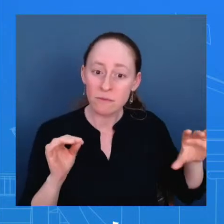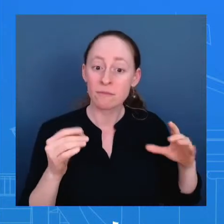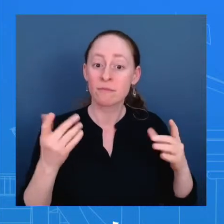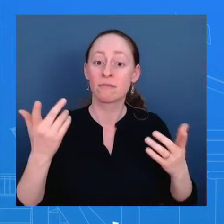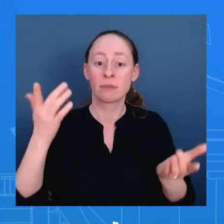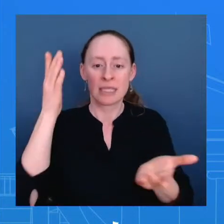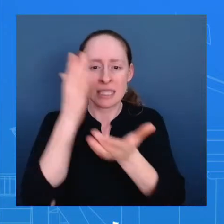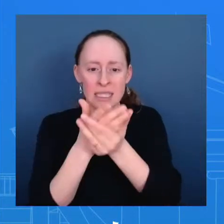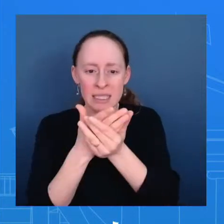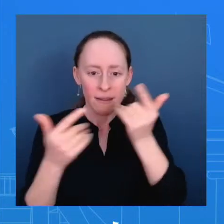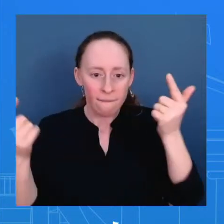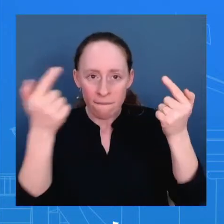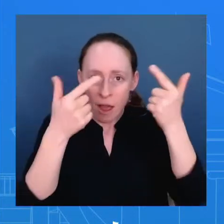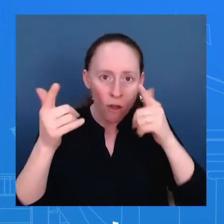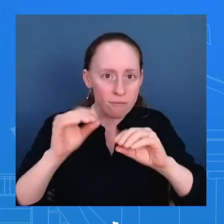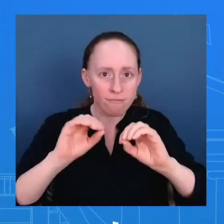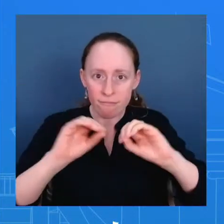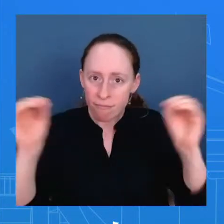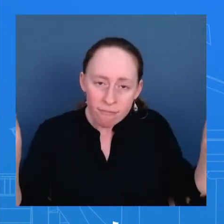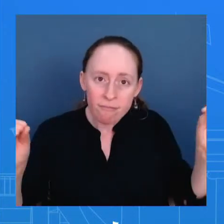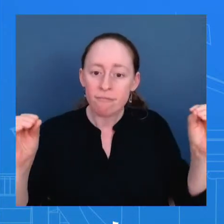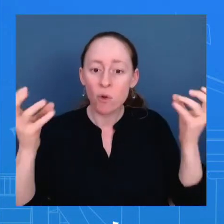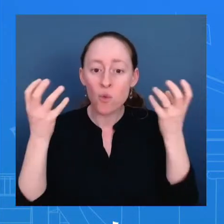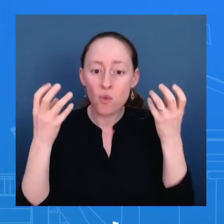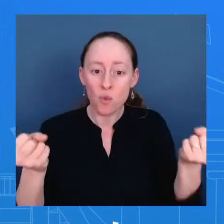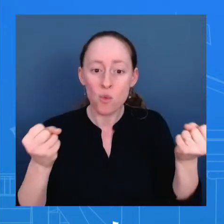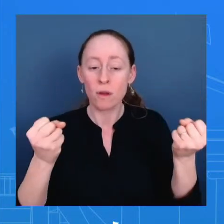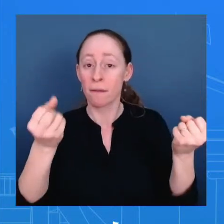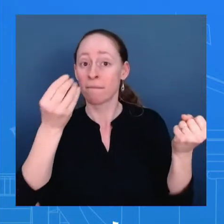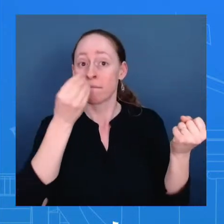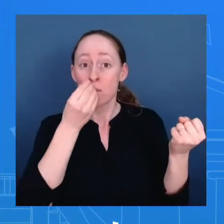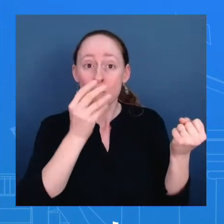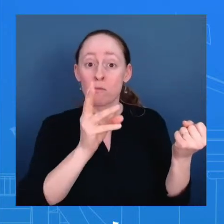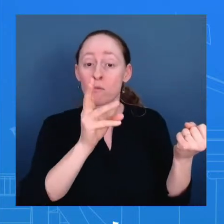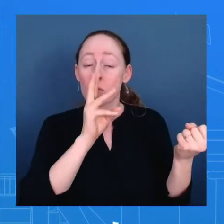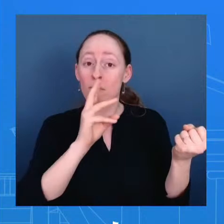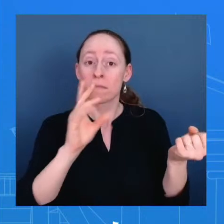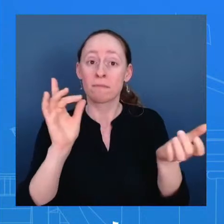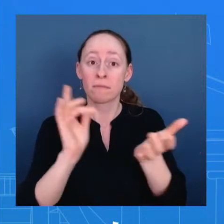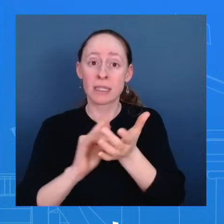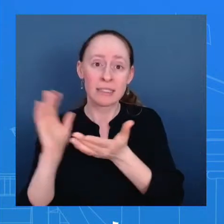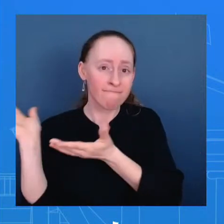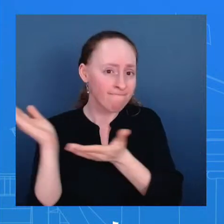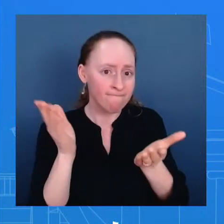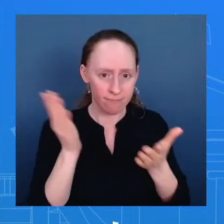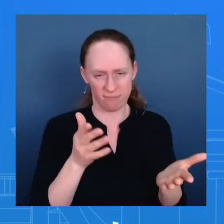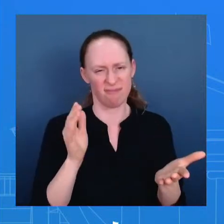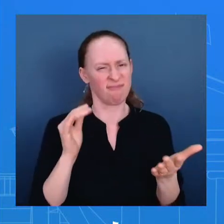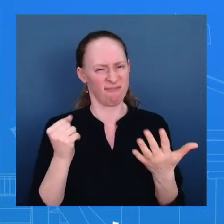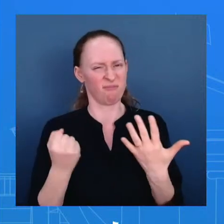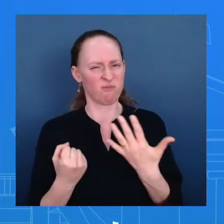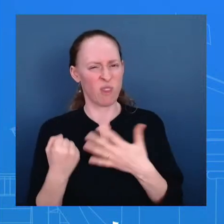So, obviously, that's our focus right now, because we understand how important it is to get those hostages home to their loved ones